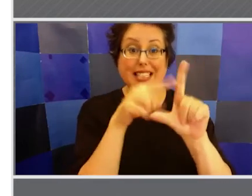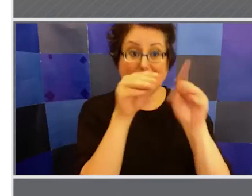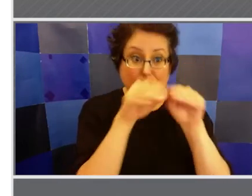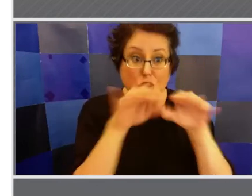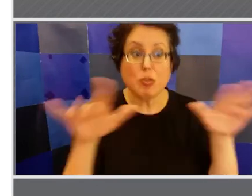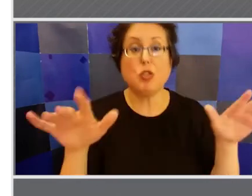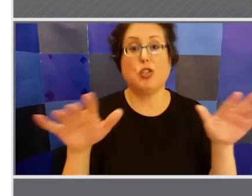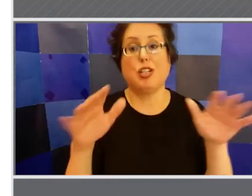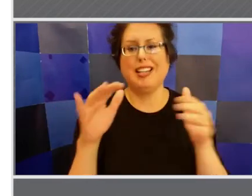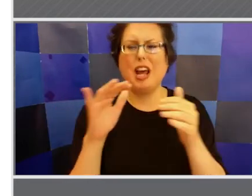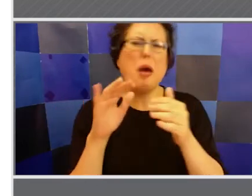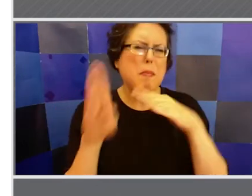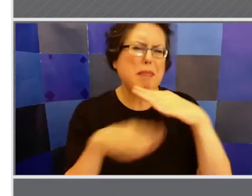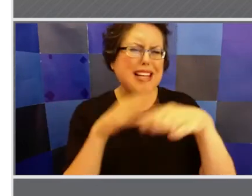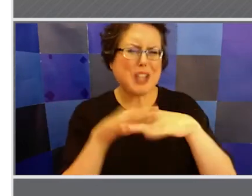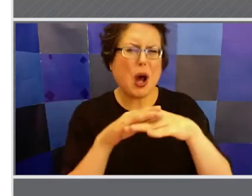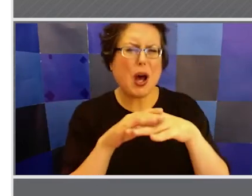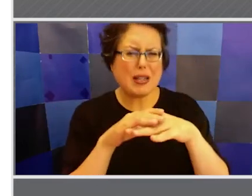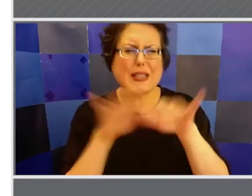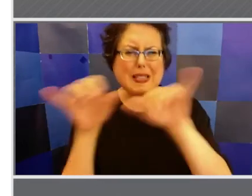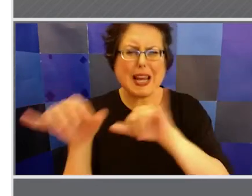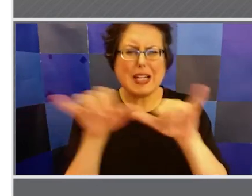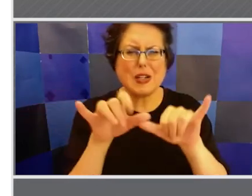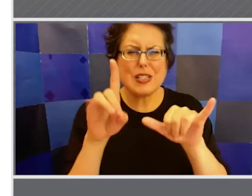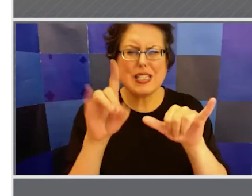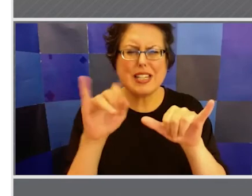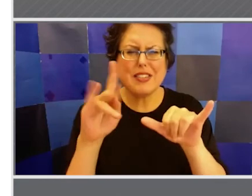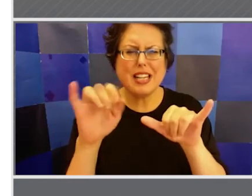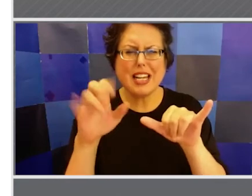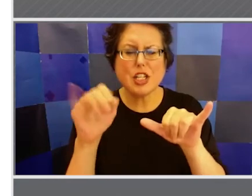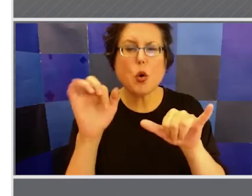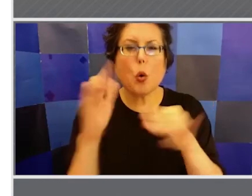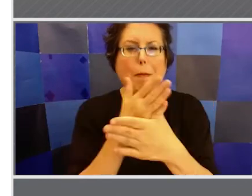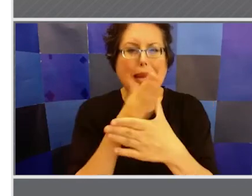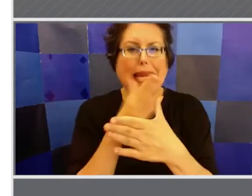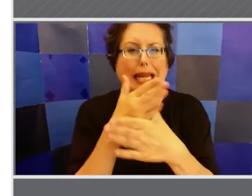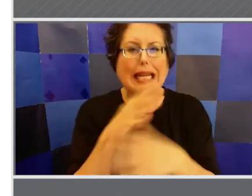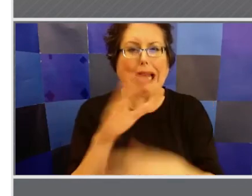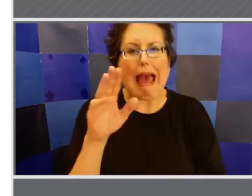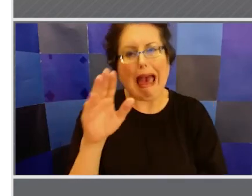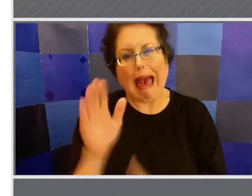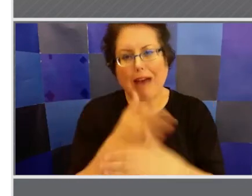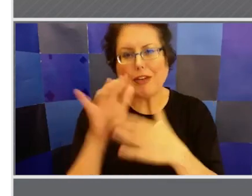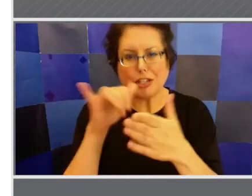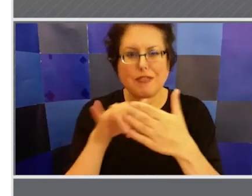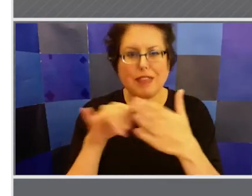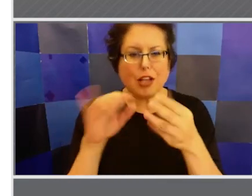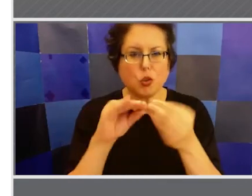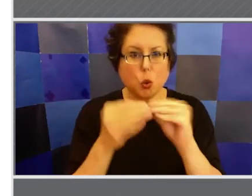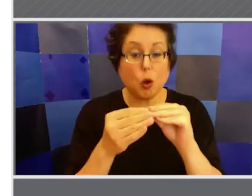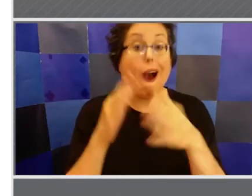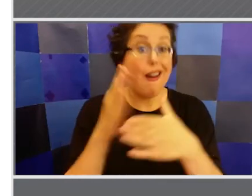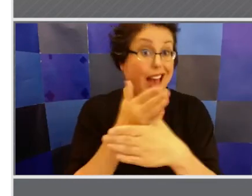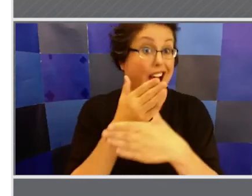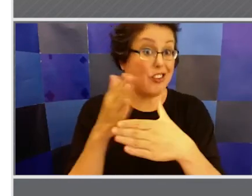the standard deviation, and then mean, are the average of the score on average We're concerned up Eli with those properties that are scoring 31, and higher. Those are in the rent to us, those are the ones that were worried about imminent danger.